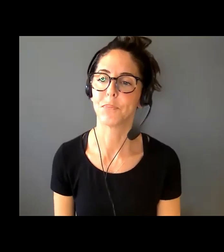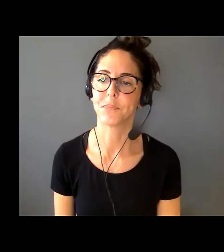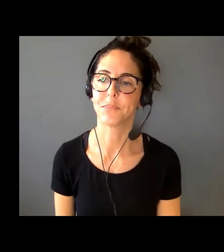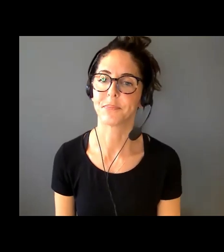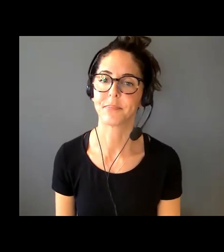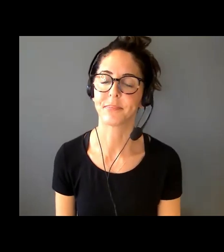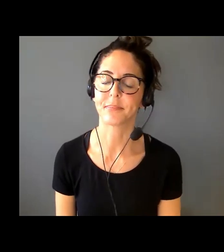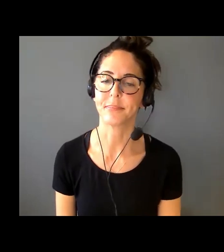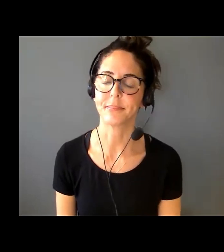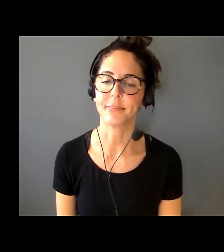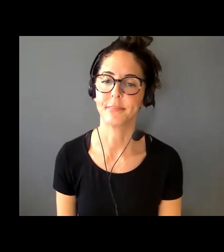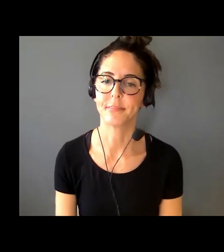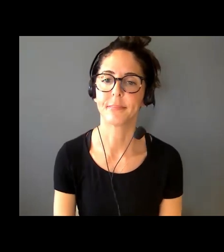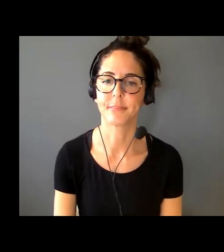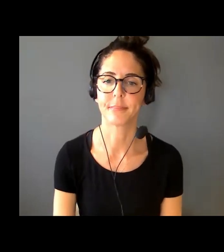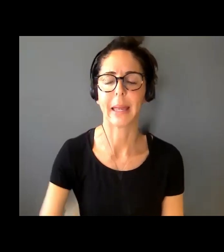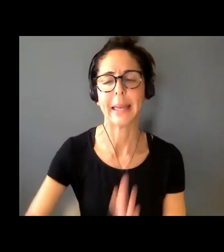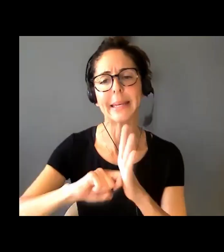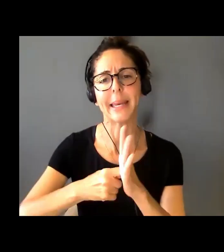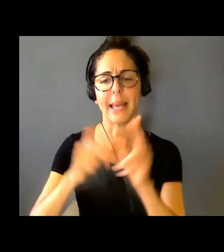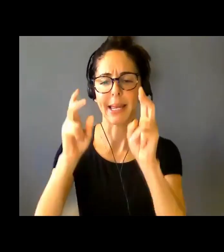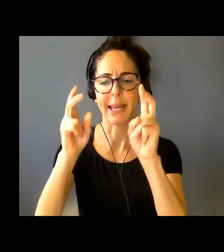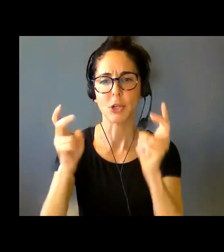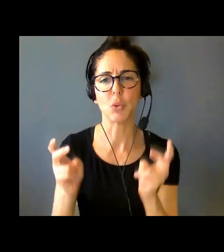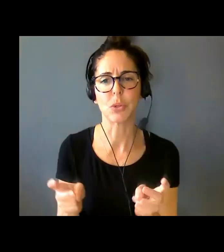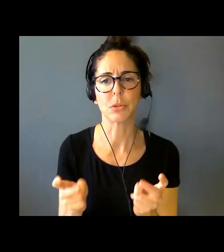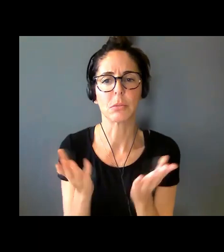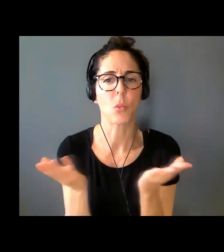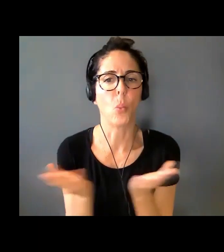I’m wondering about what the key issues on the table are when it comes to disability and